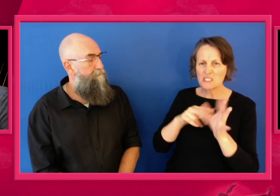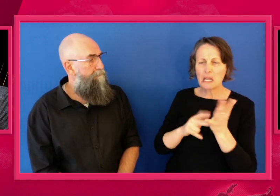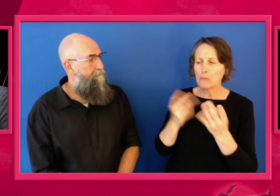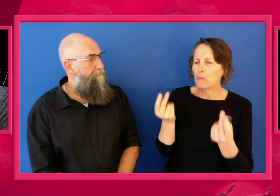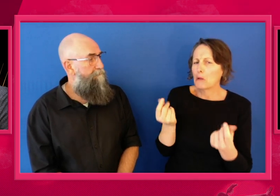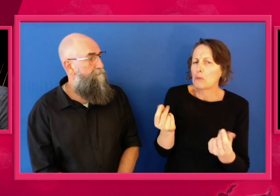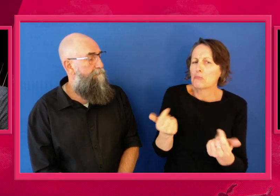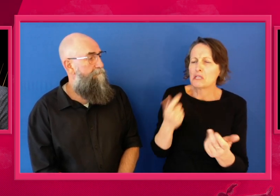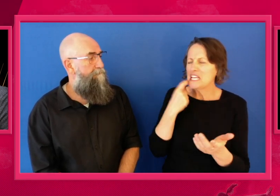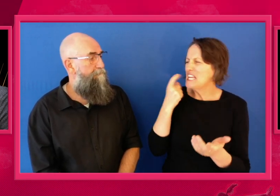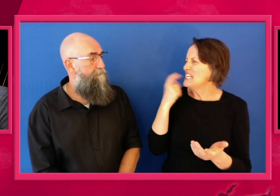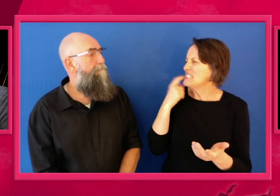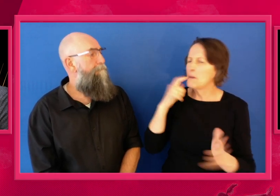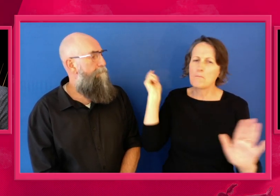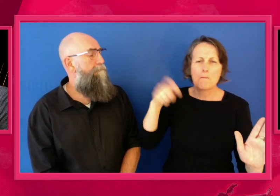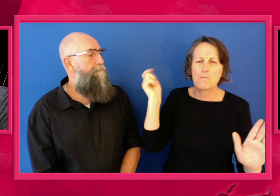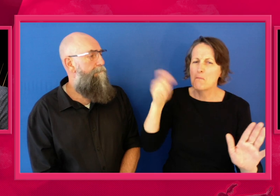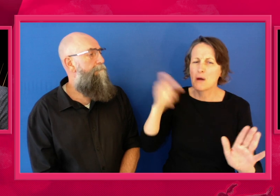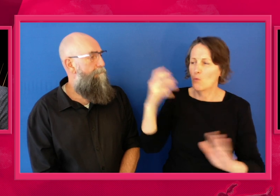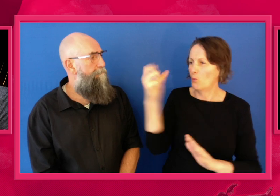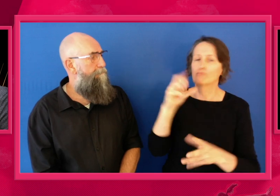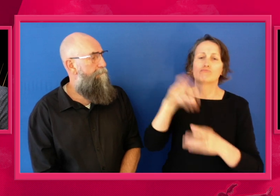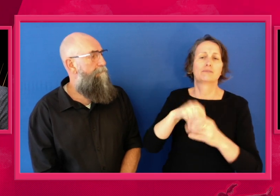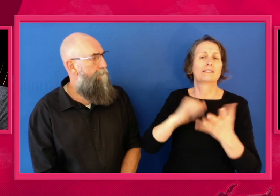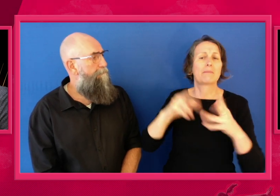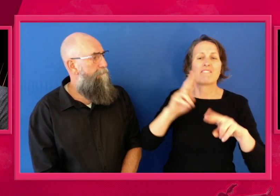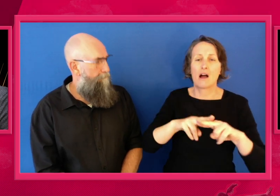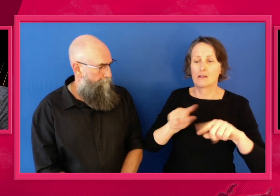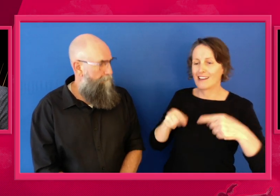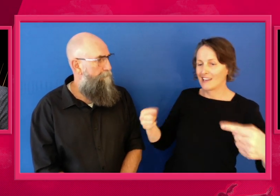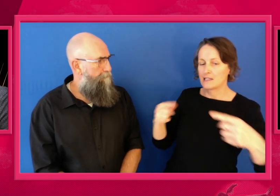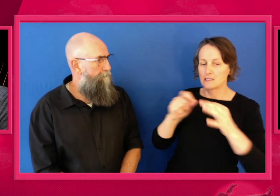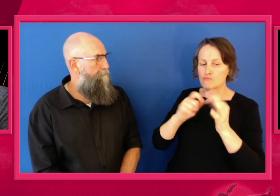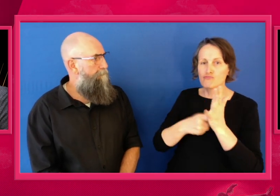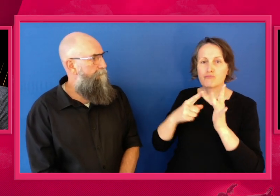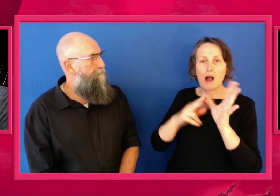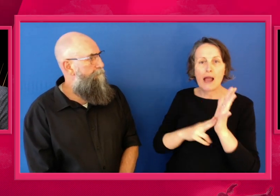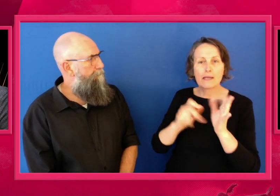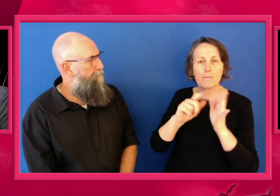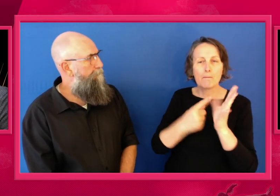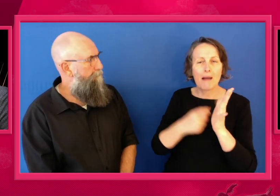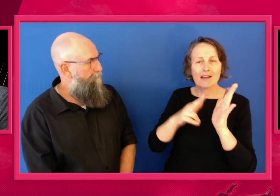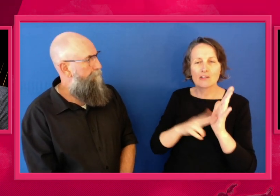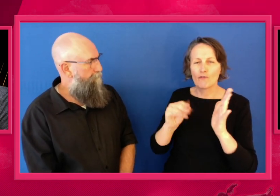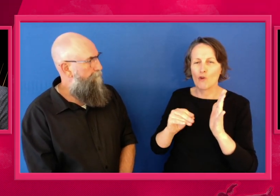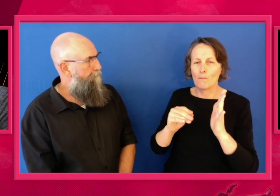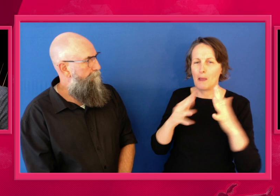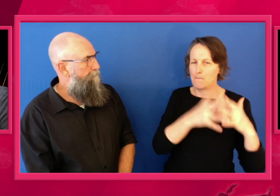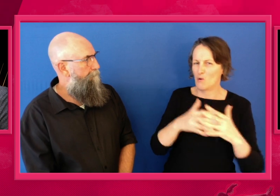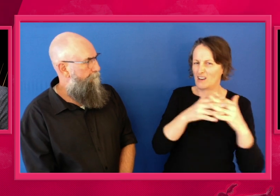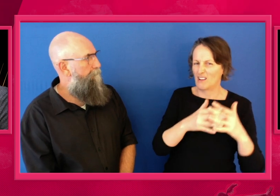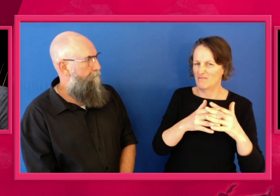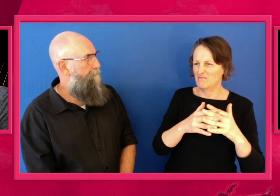through into the semifinals against Barten, Bryan Barten from the US, six-one, six-love.